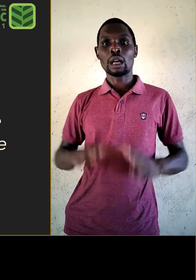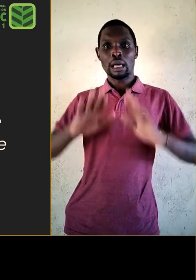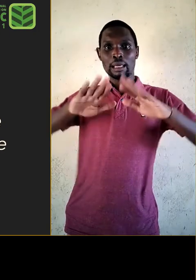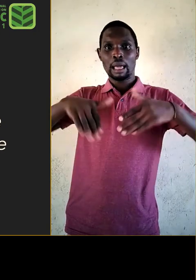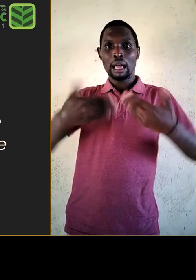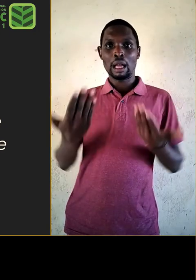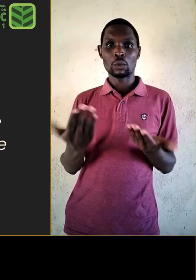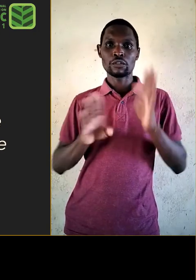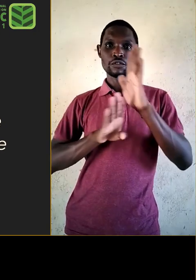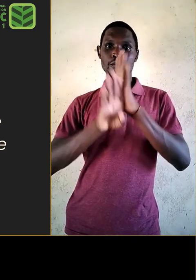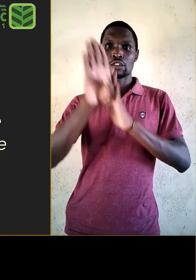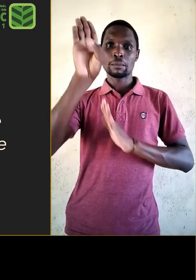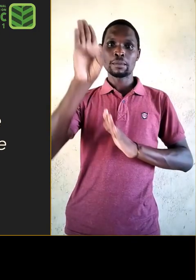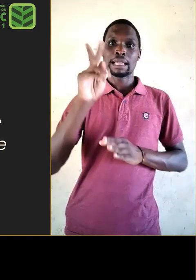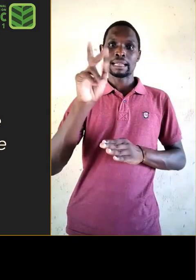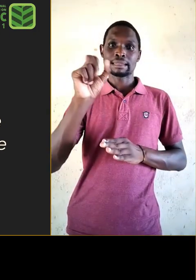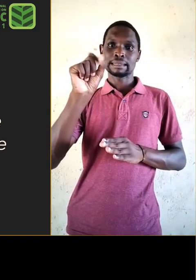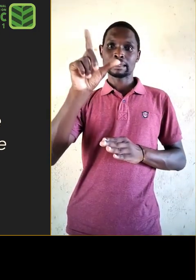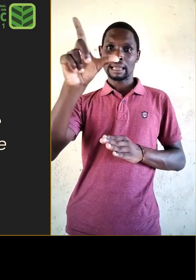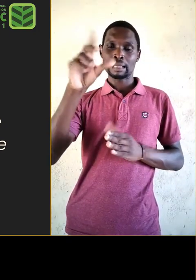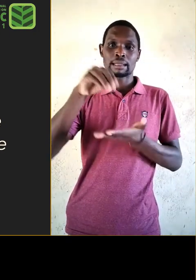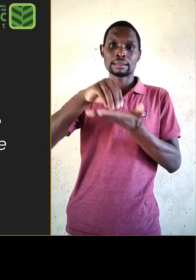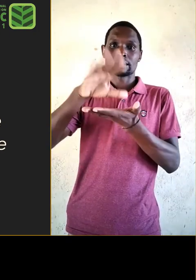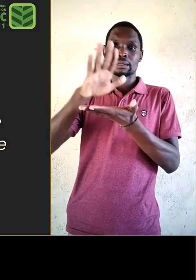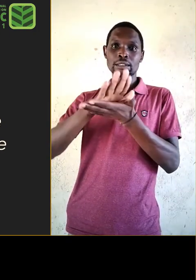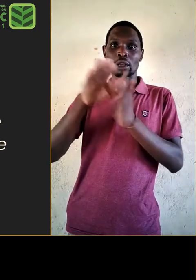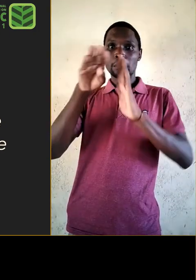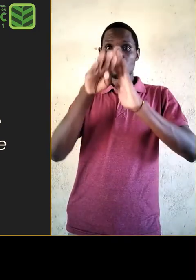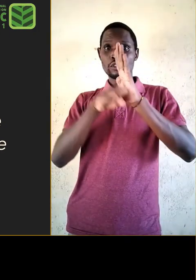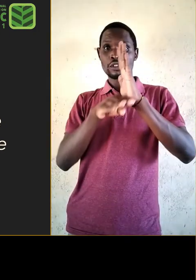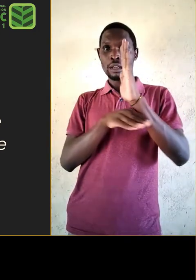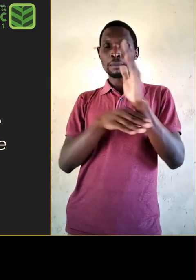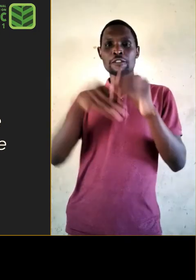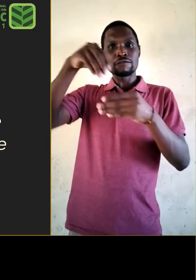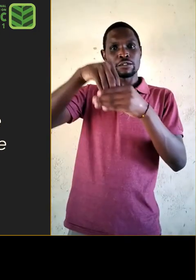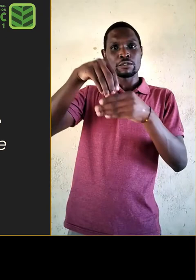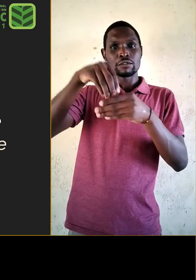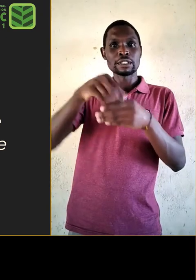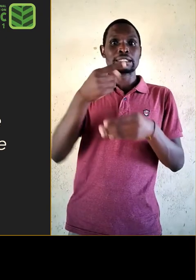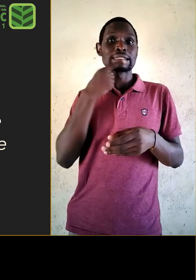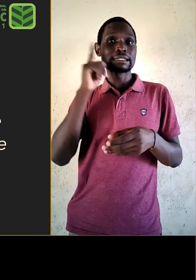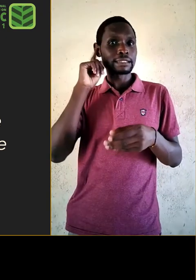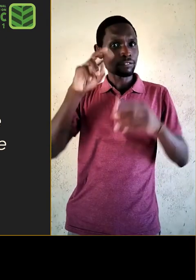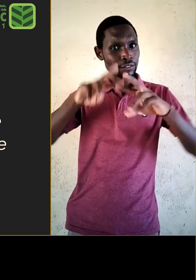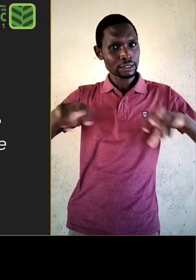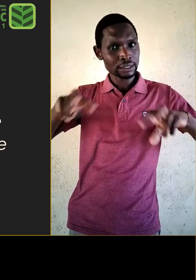So, our question is how to develop a program of KSL sign language documentation that involves